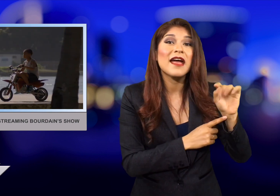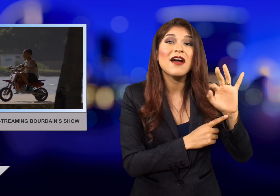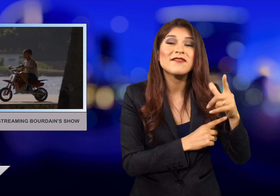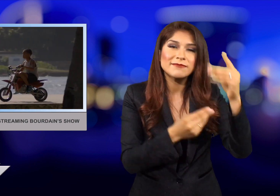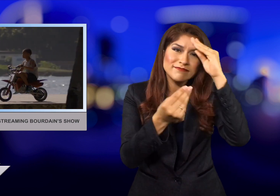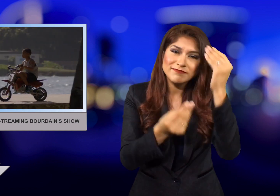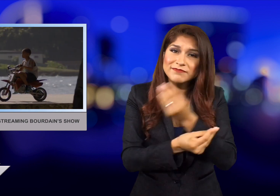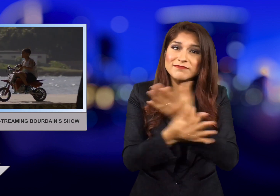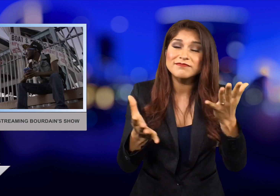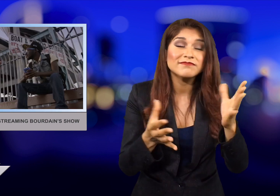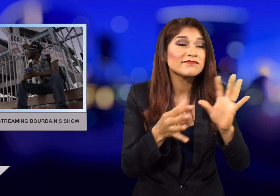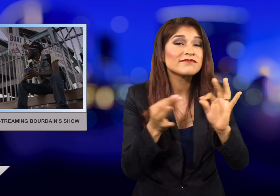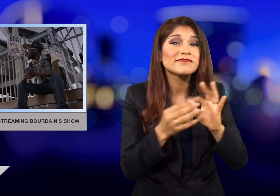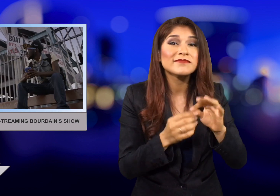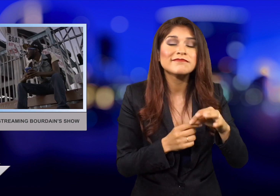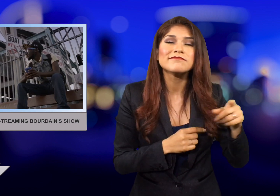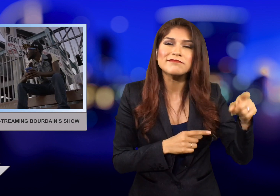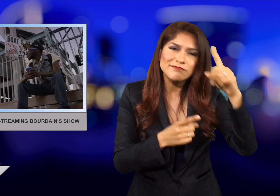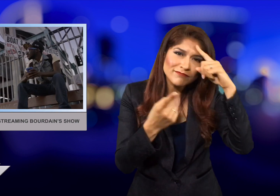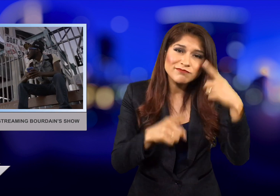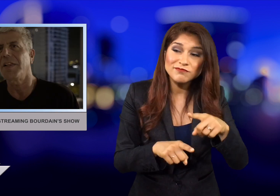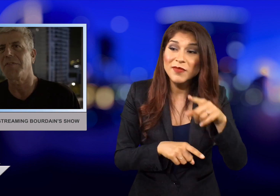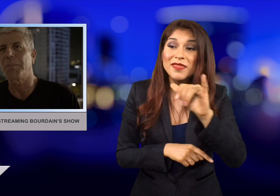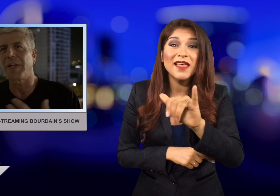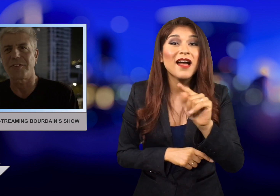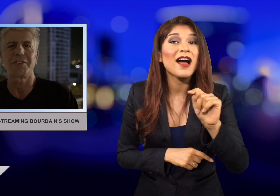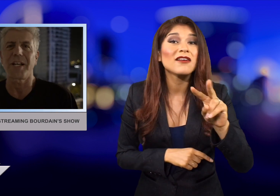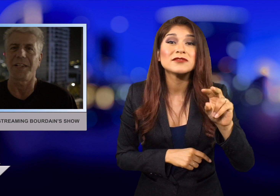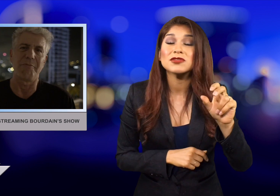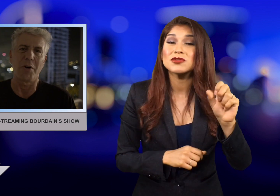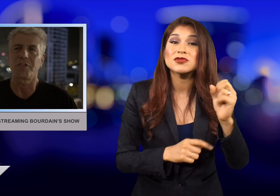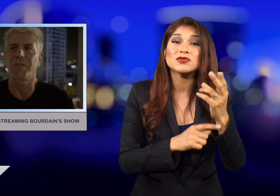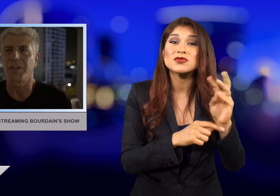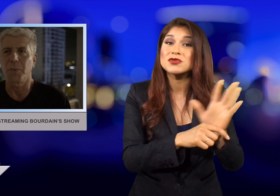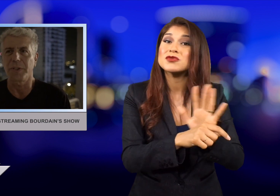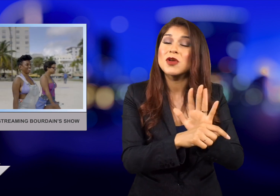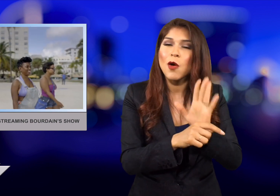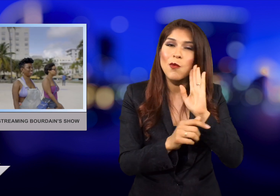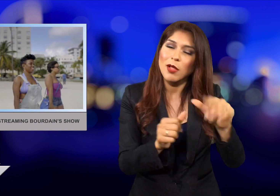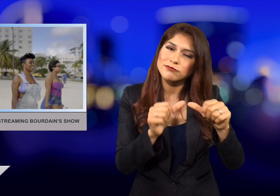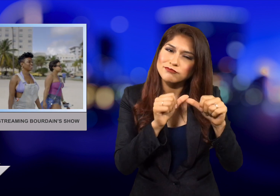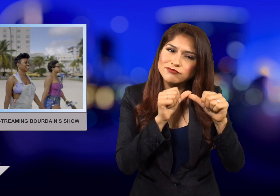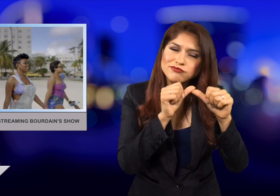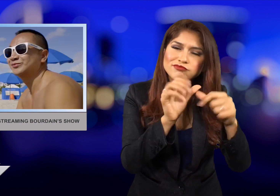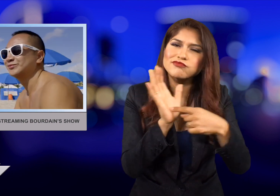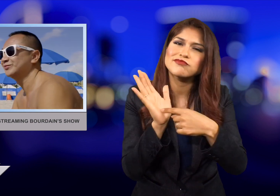So Netflix sent out a statement saying they are extending its agreement that will keep